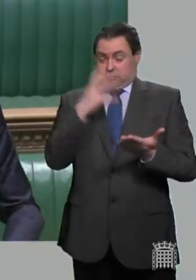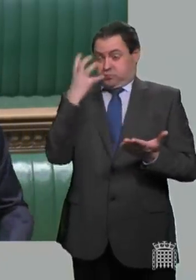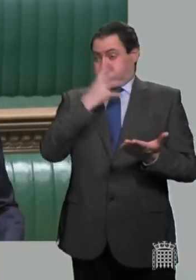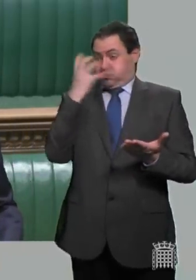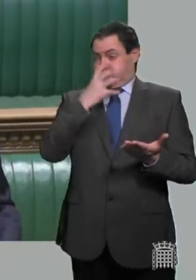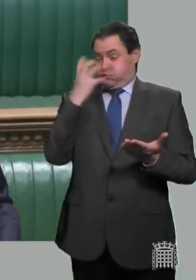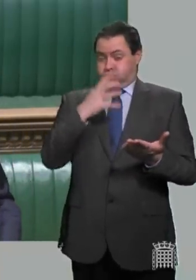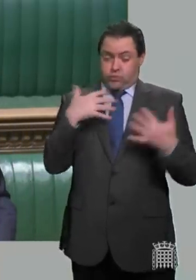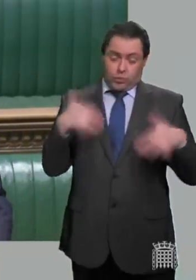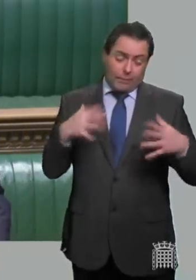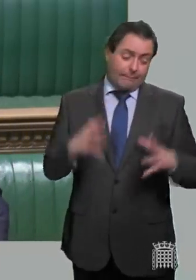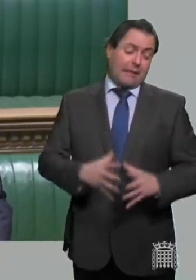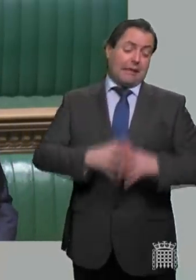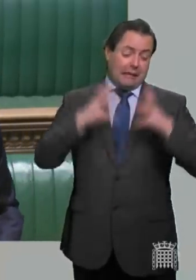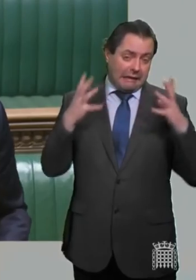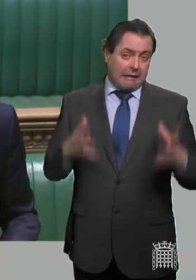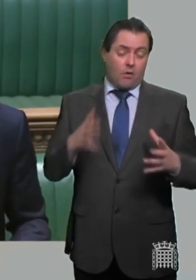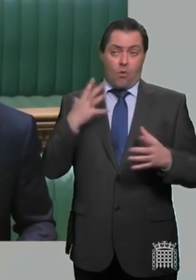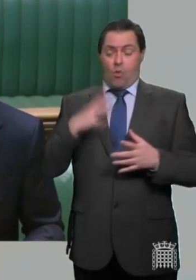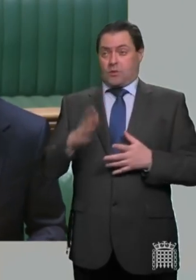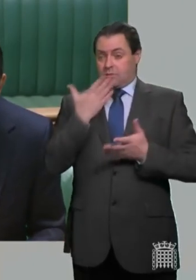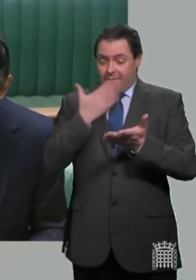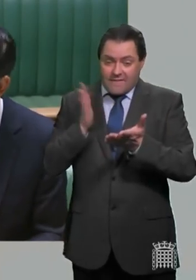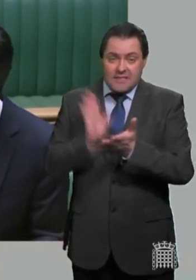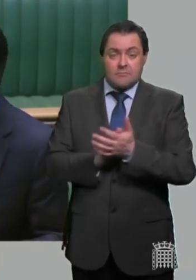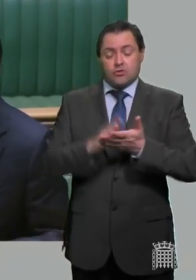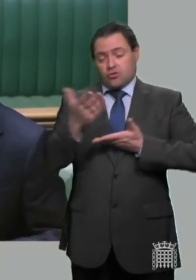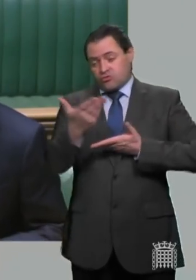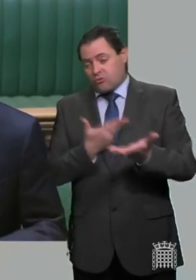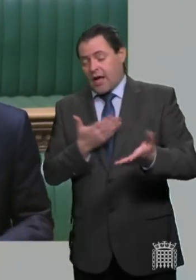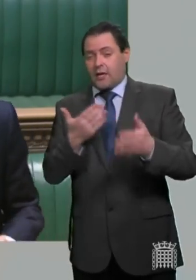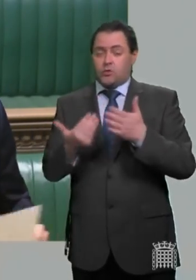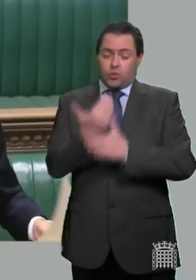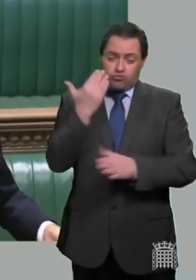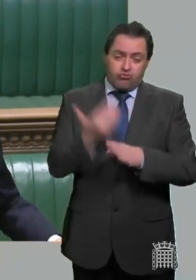policy to bring investment, trade, and, most importantly, jobs, right across the country,